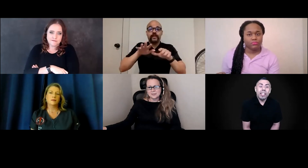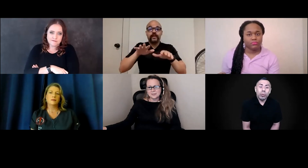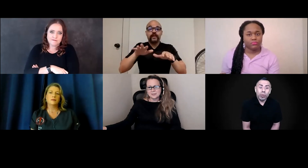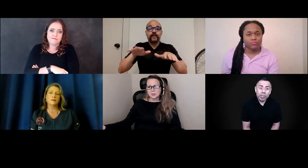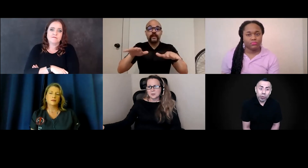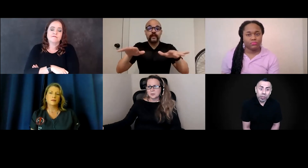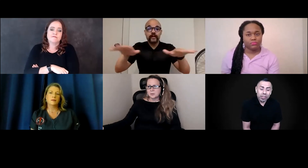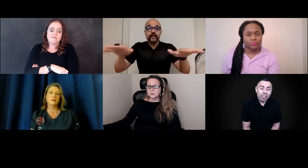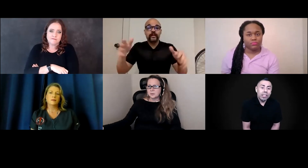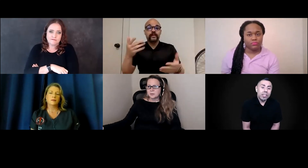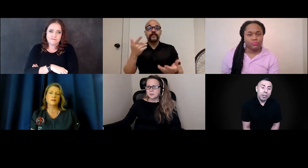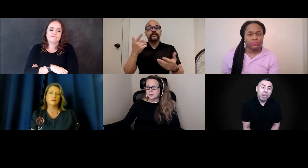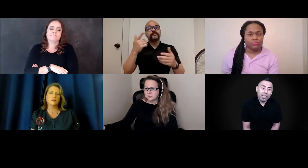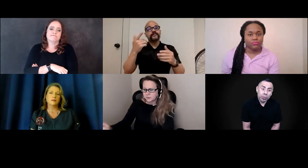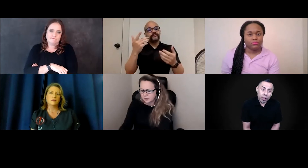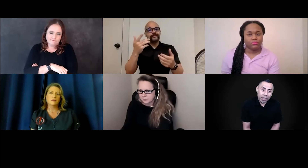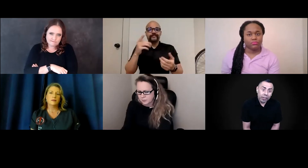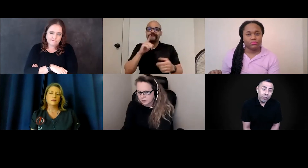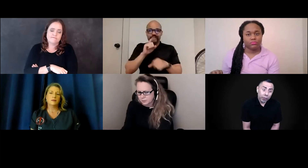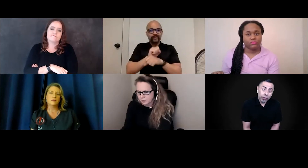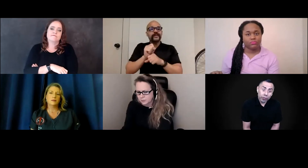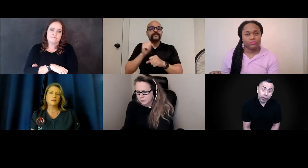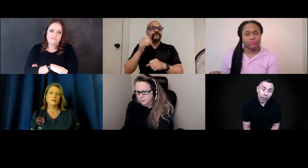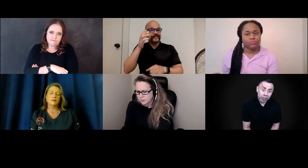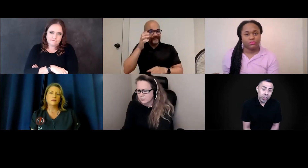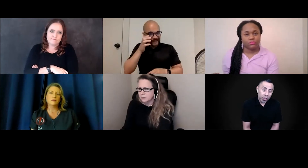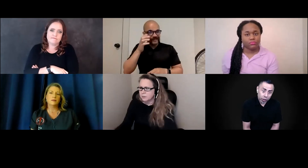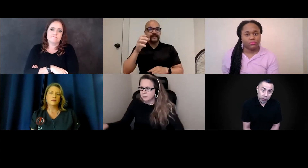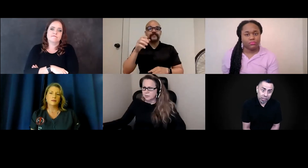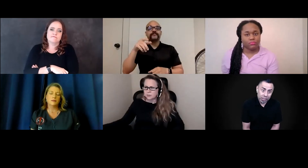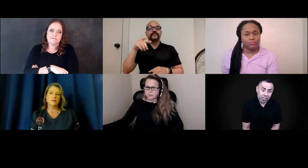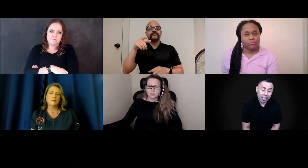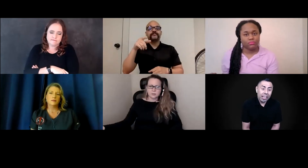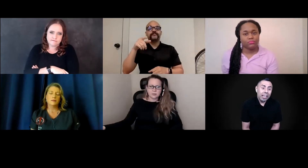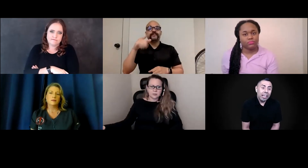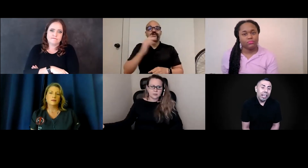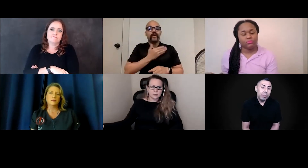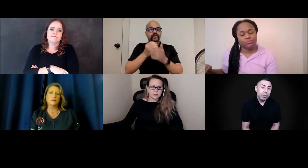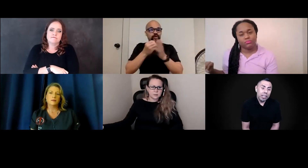I think the resource is going to make its way further and further out to other communities